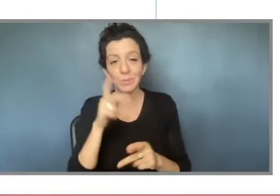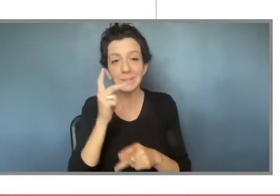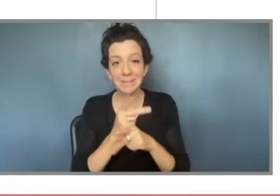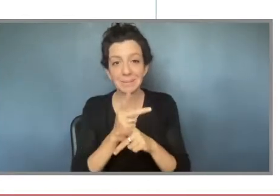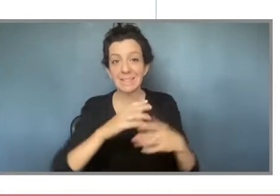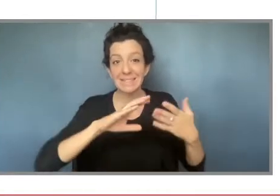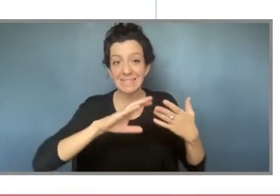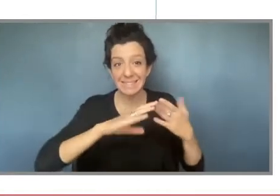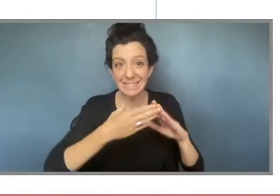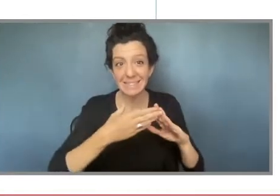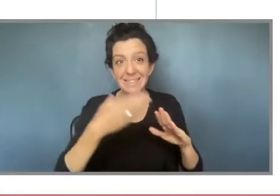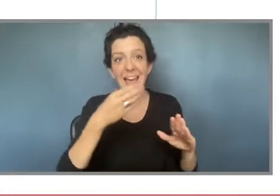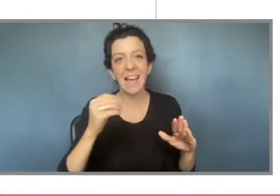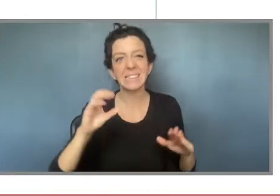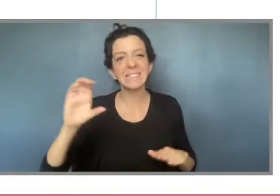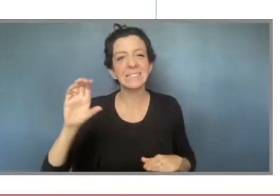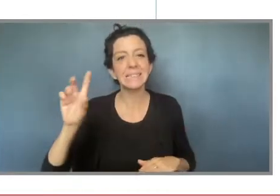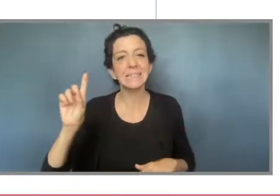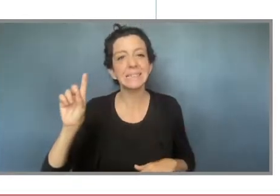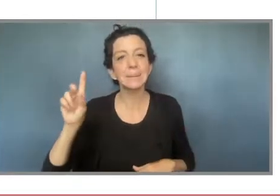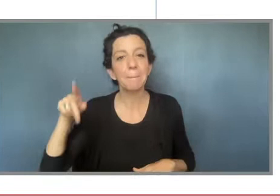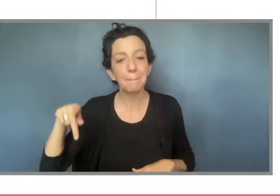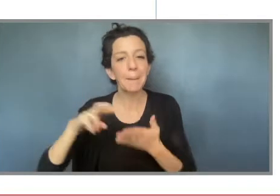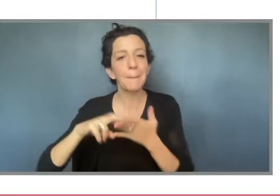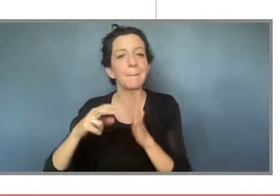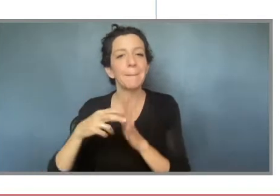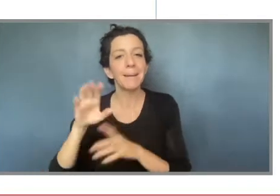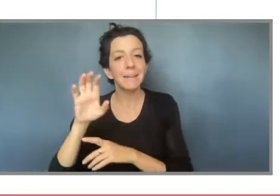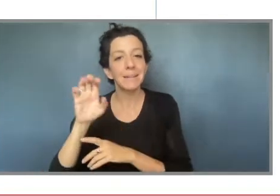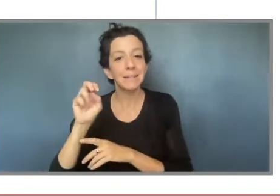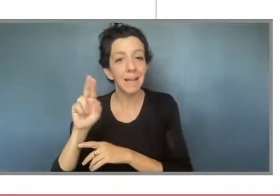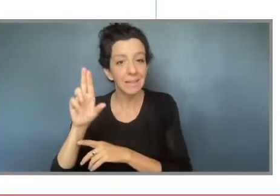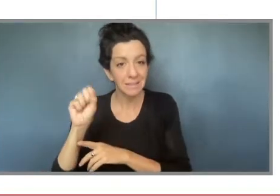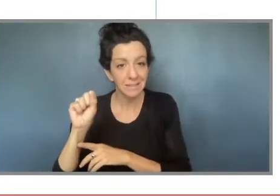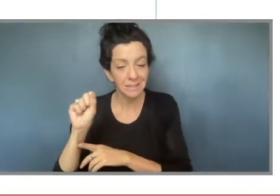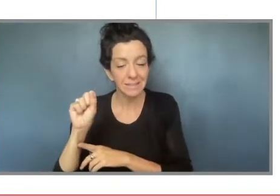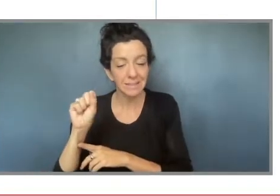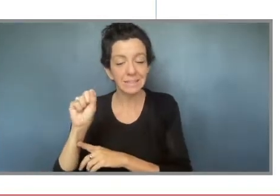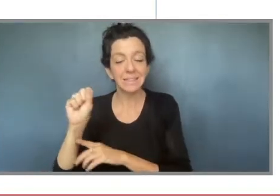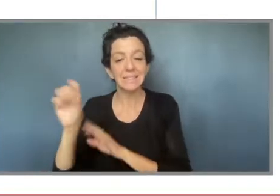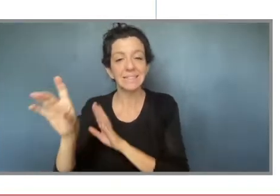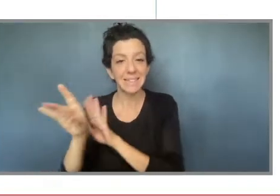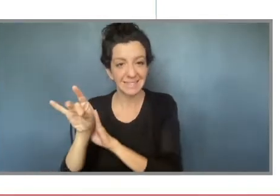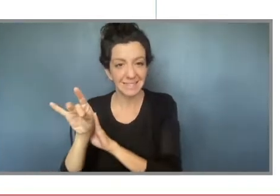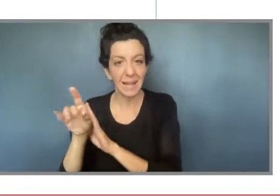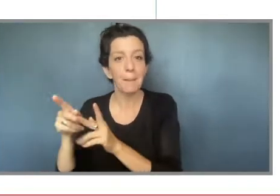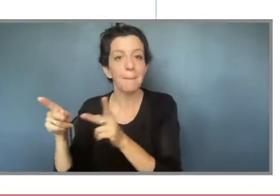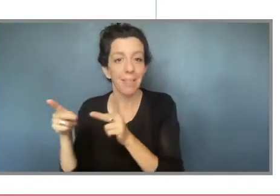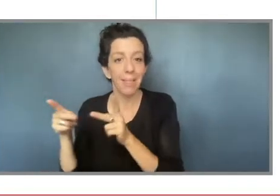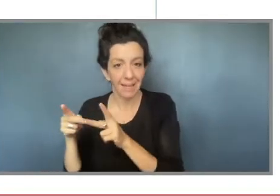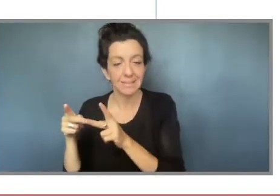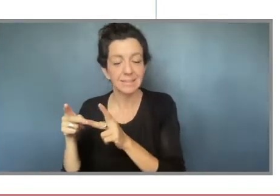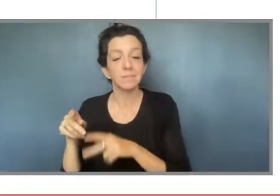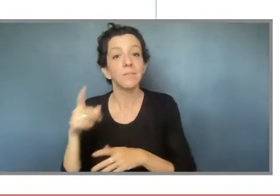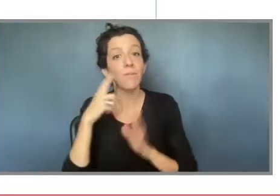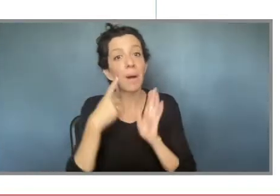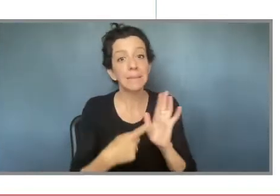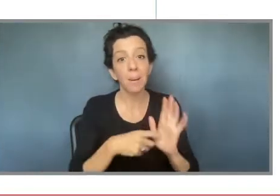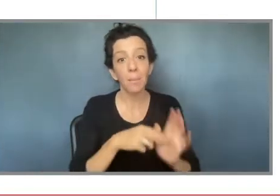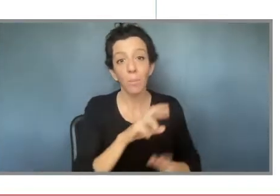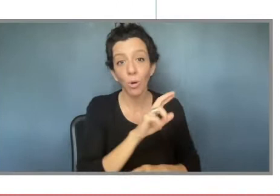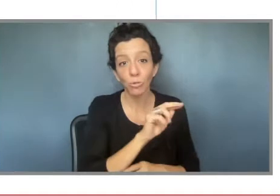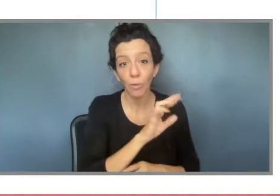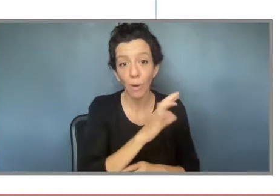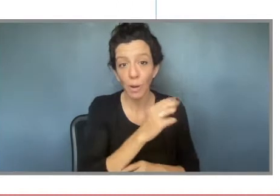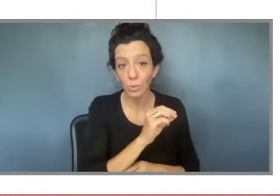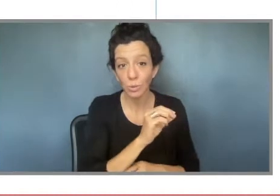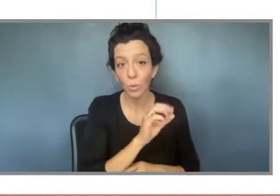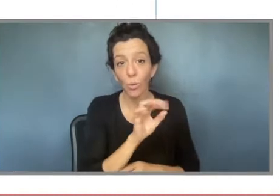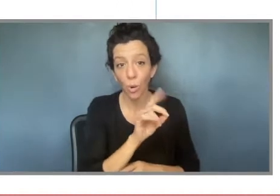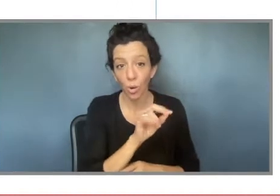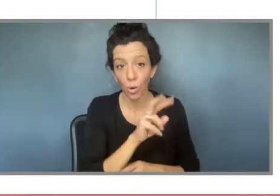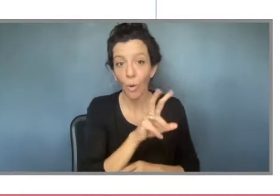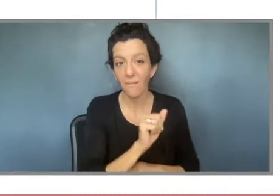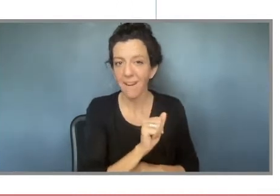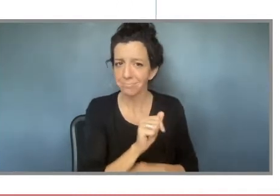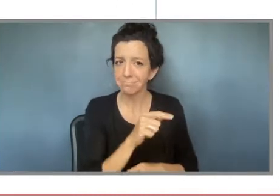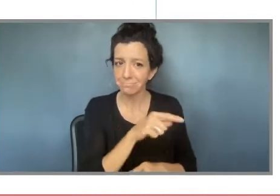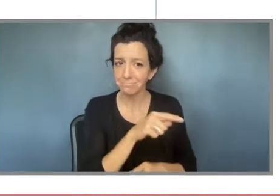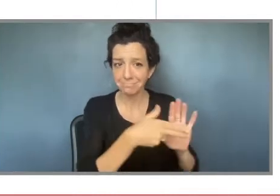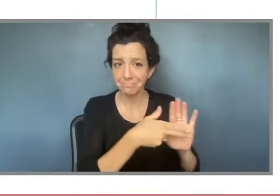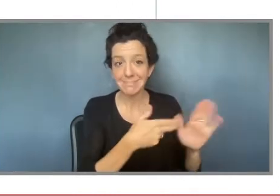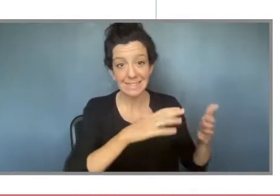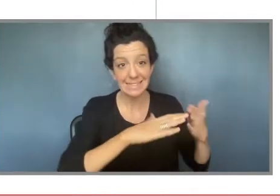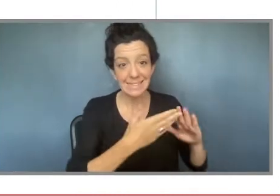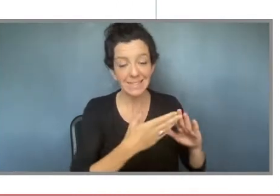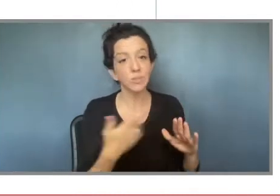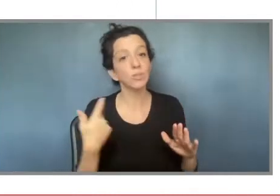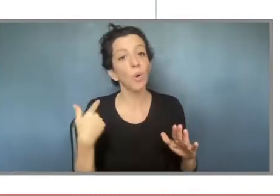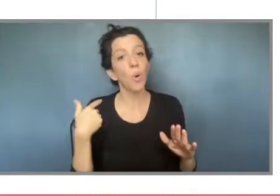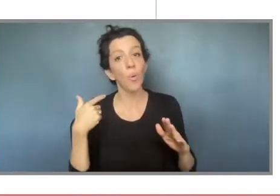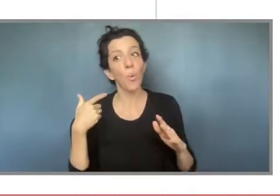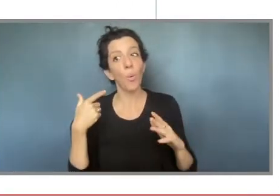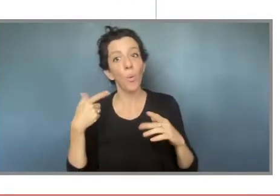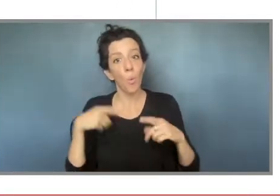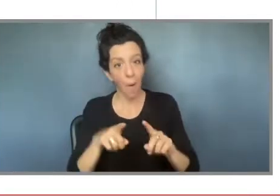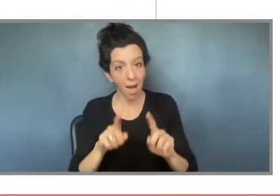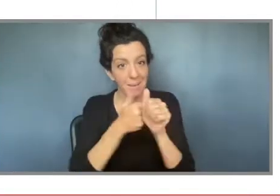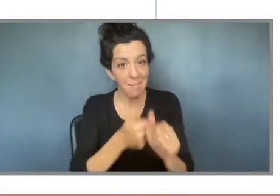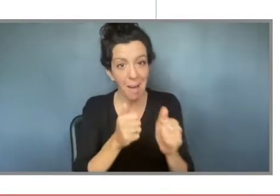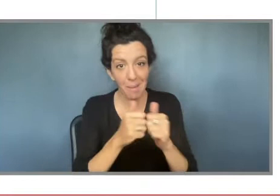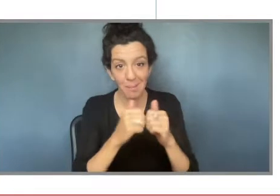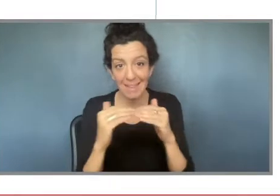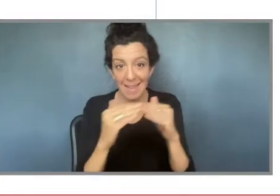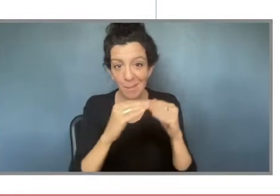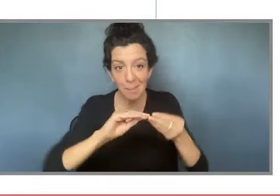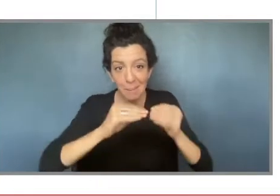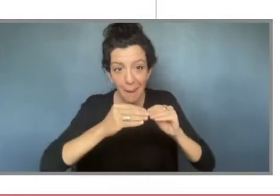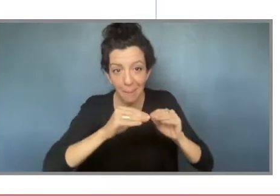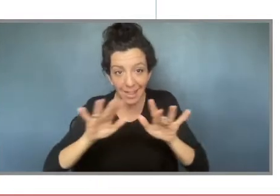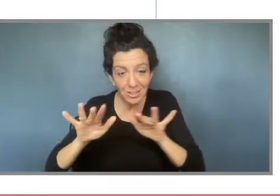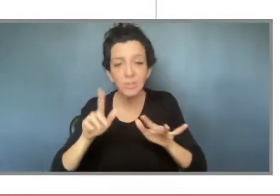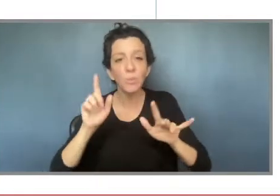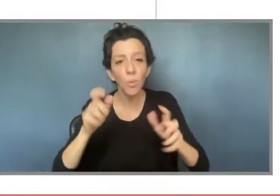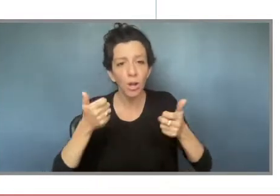Studio: And ken's census designated places CD PS together rancho cordova, of course, is a city, we are supposed to, to the